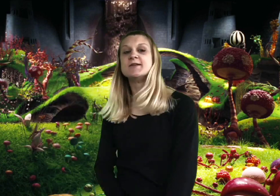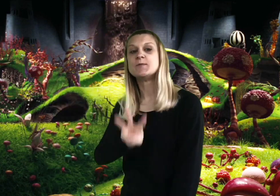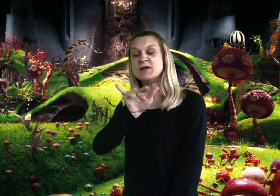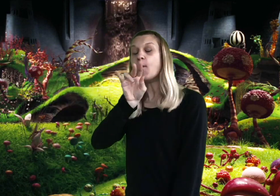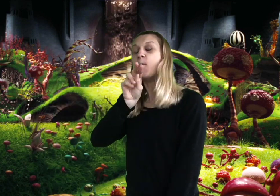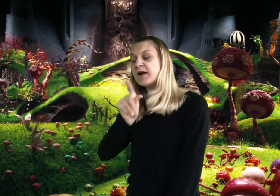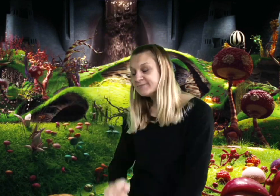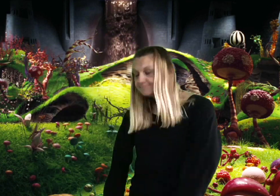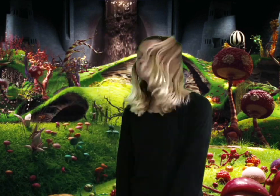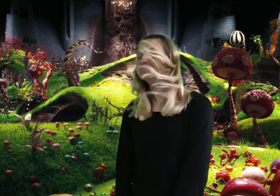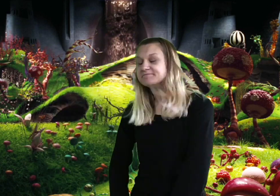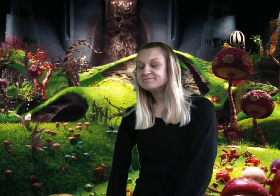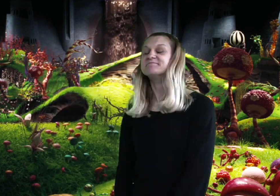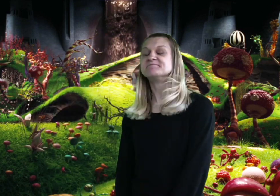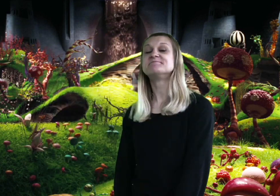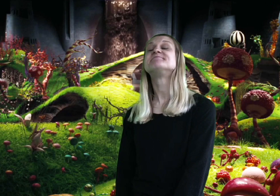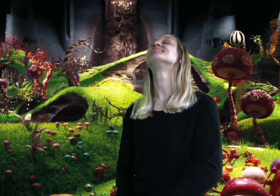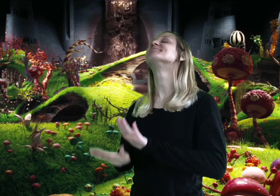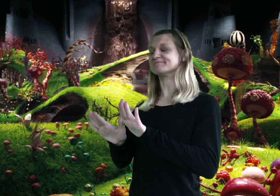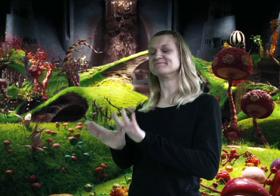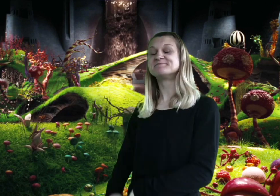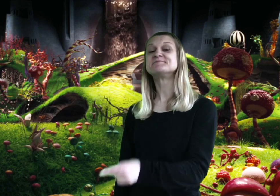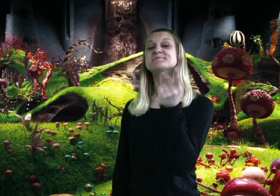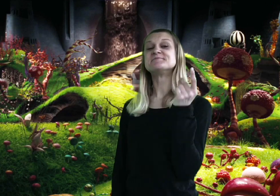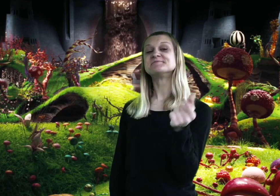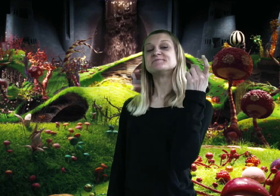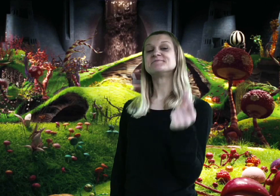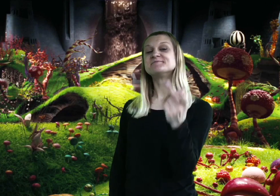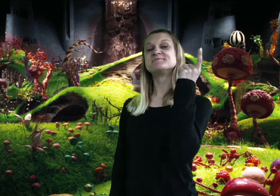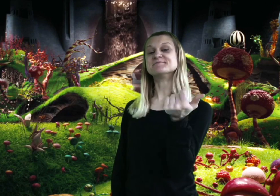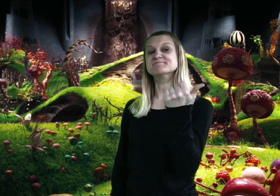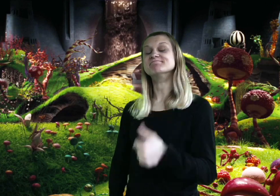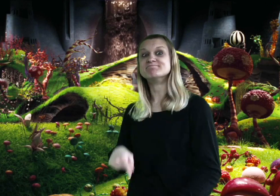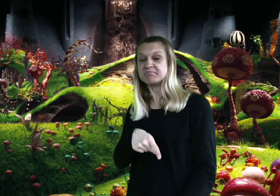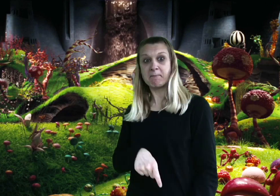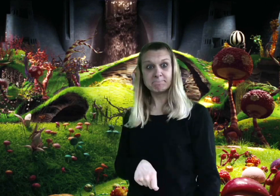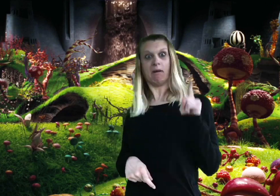Mr. Wonka turned around and clicked his fingers sharply, click, click, click, three times.